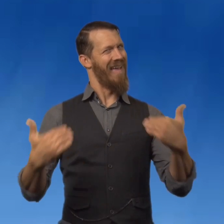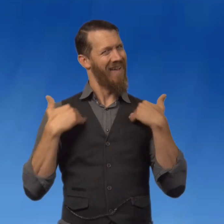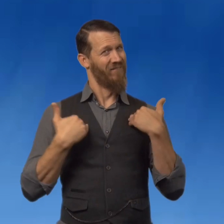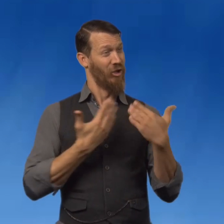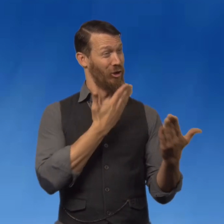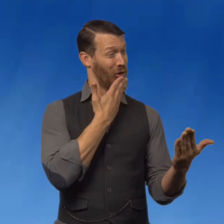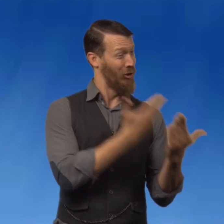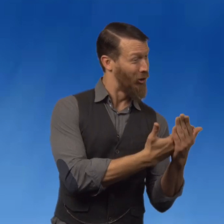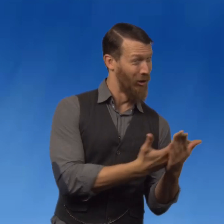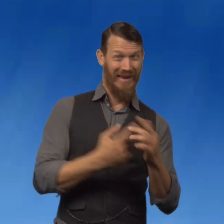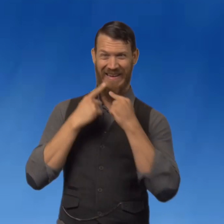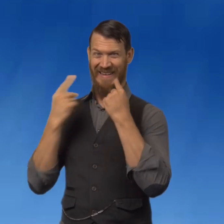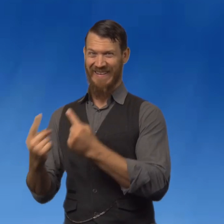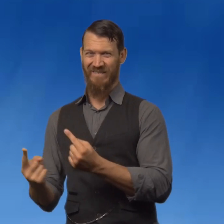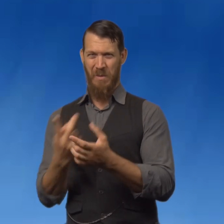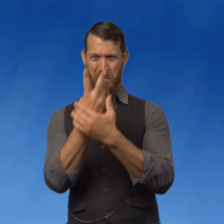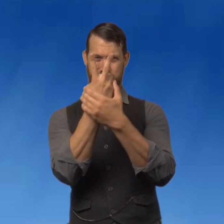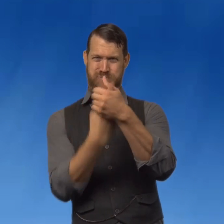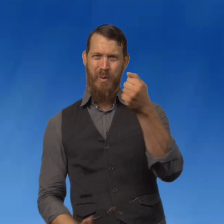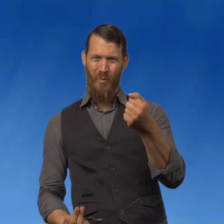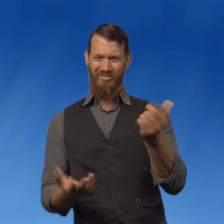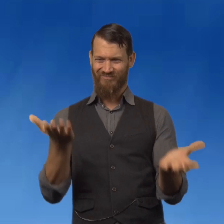Everybody has within them, good and evil.